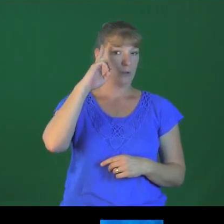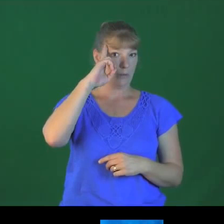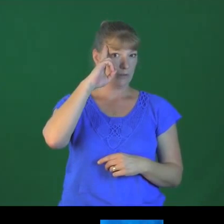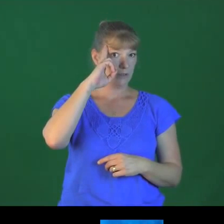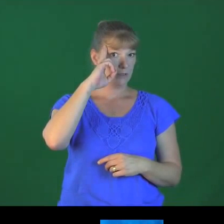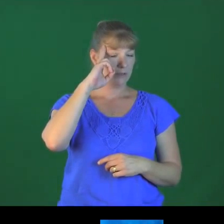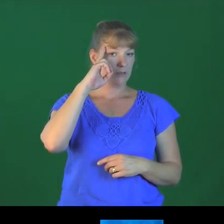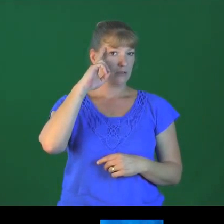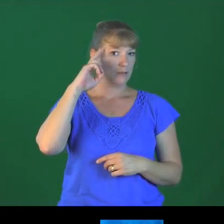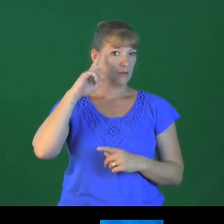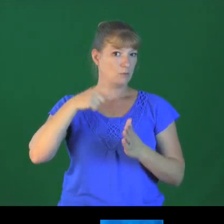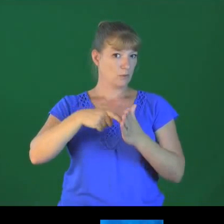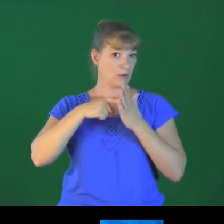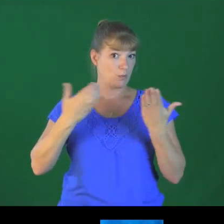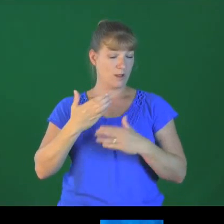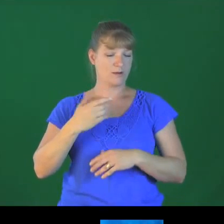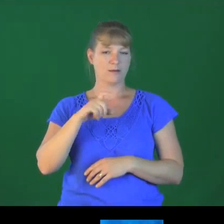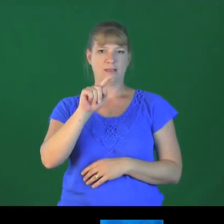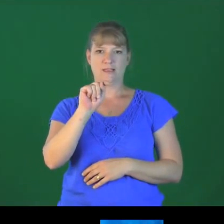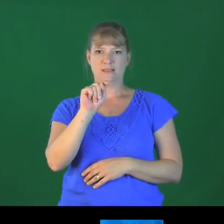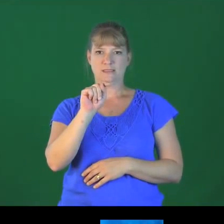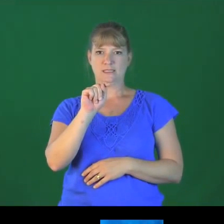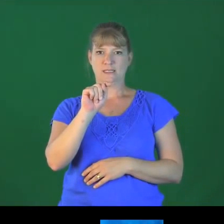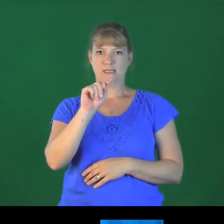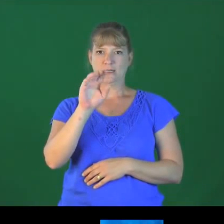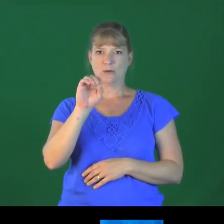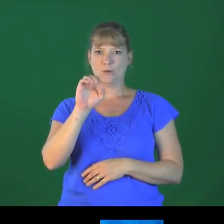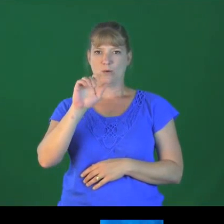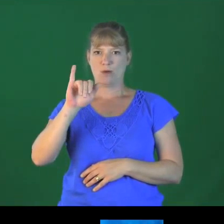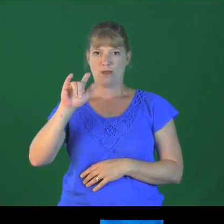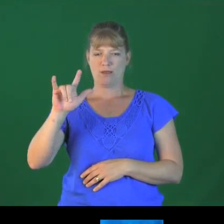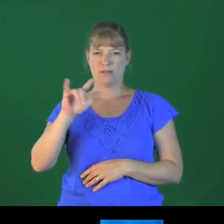must have a t-coil or a tele-coil setting